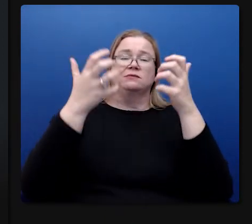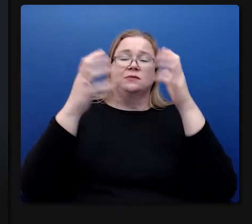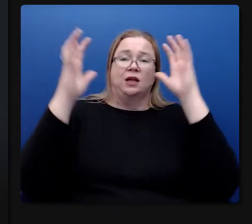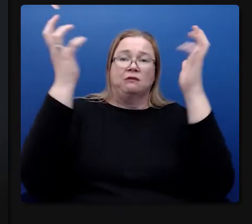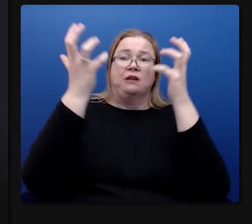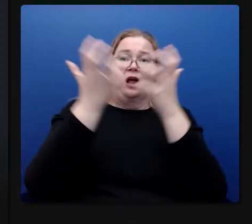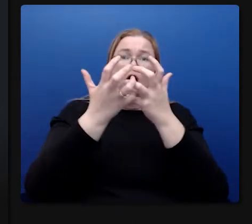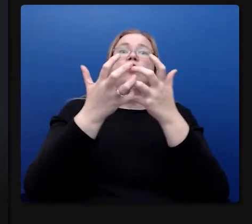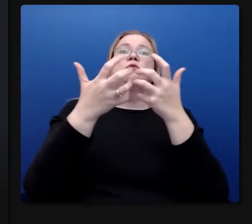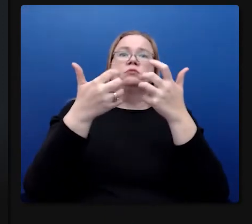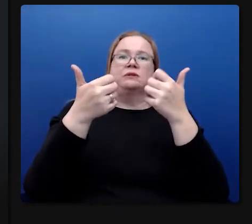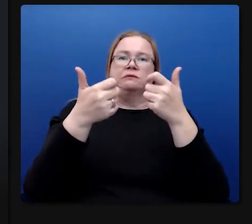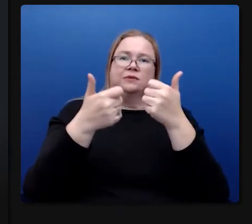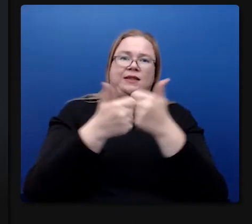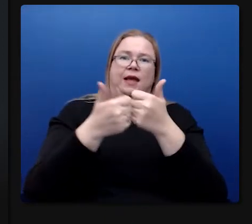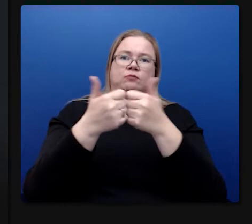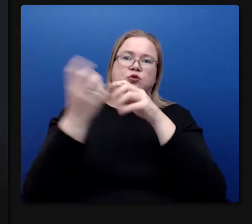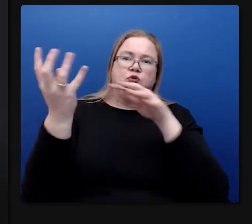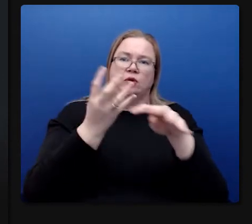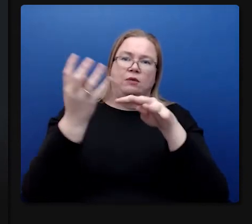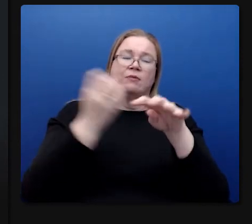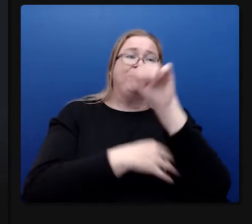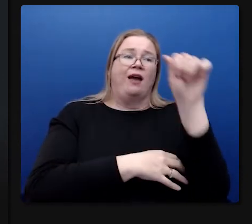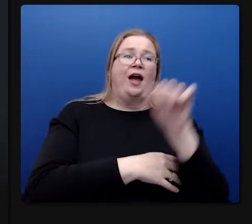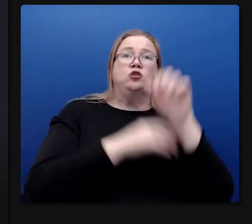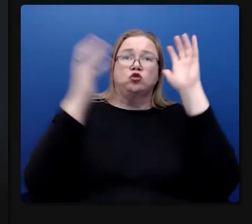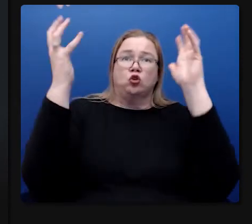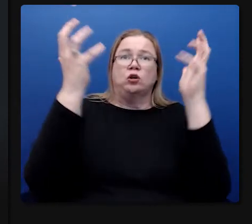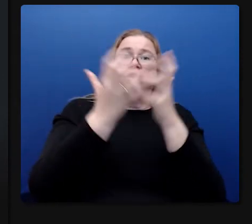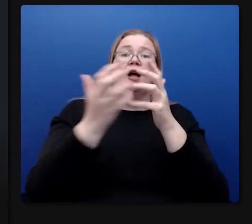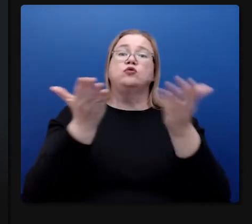which is powered by Microsoft Azure cloud services,